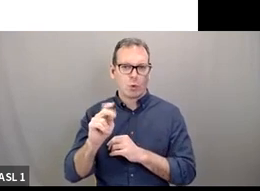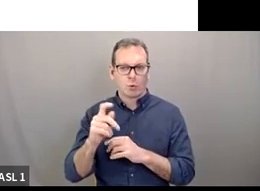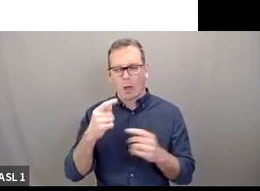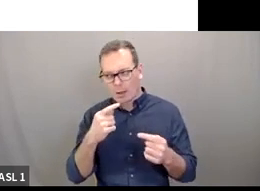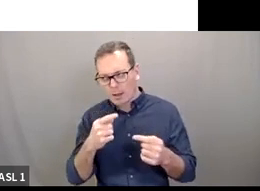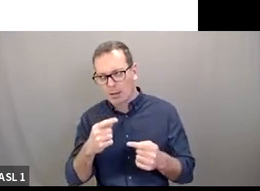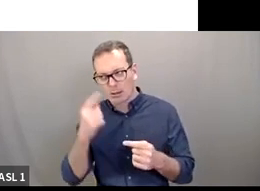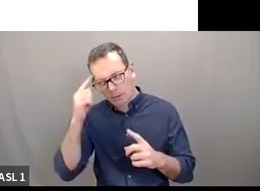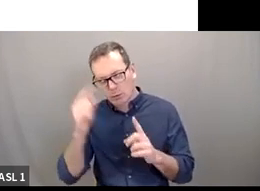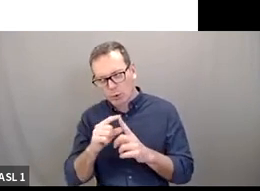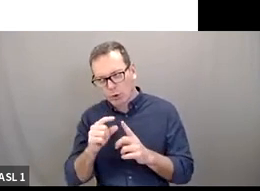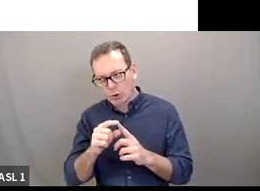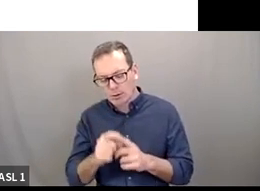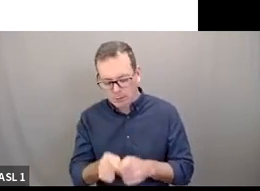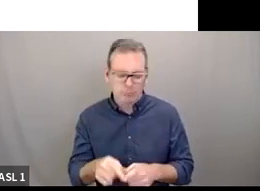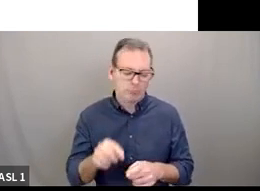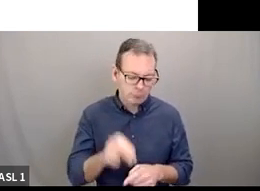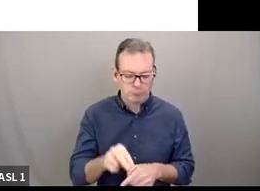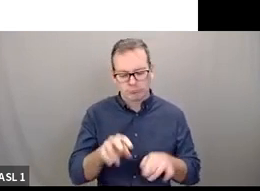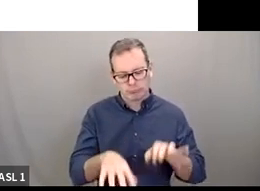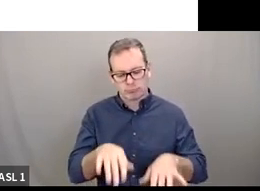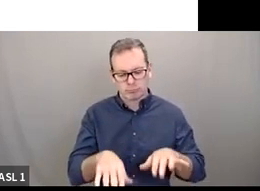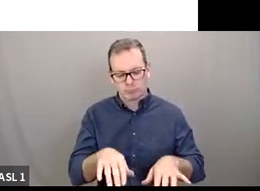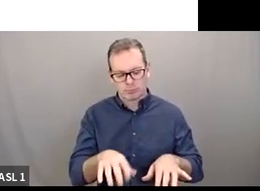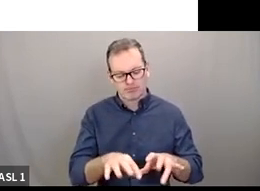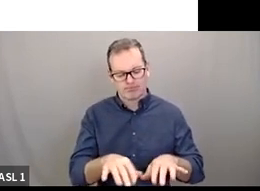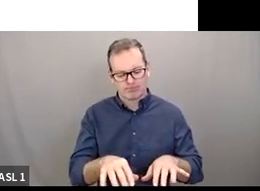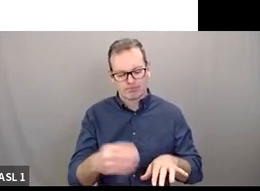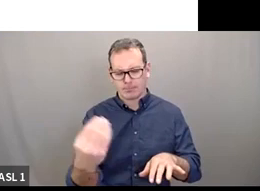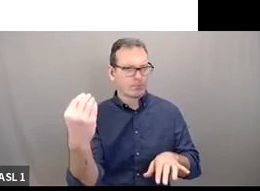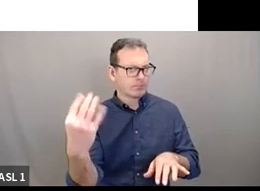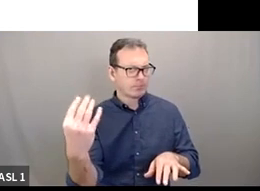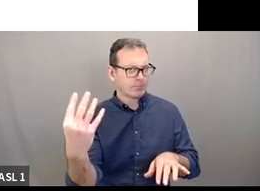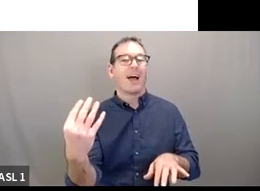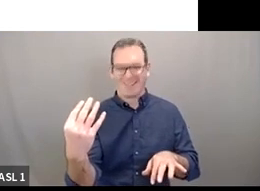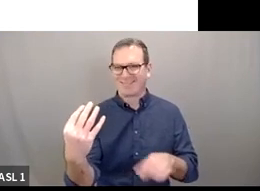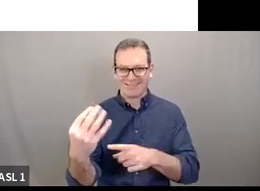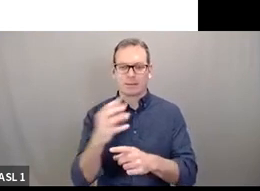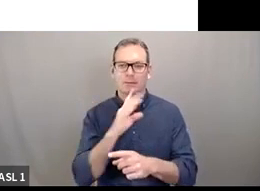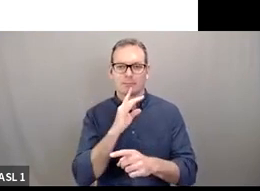using the keyboard it reads it out to her so that was really helpful also it's good for